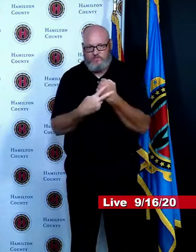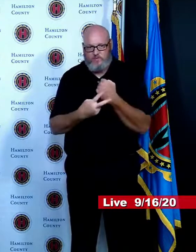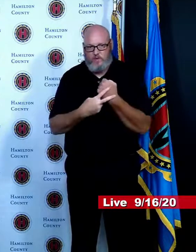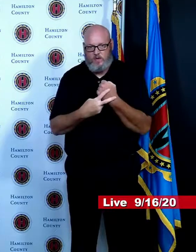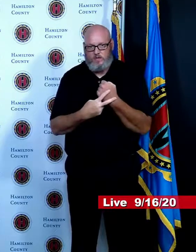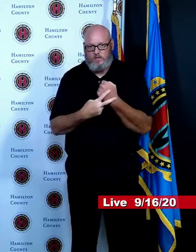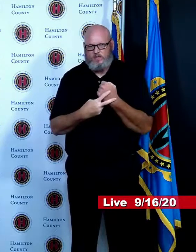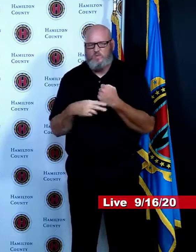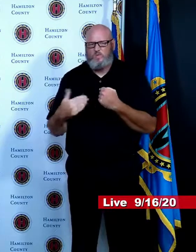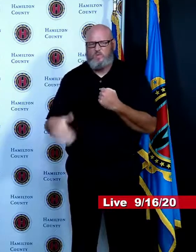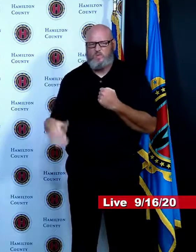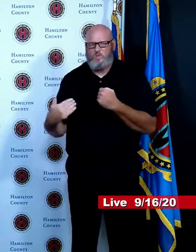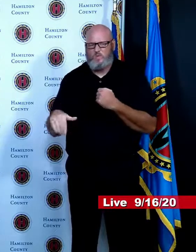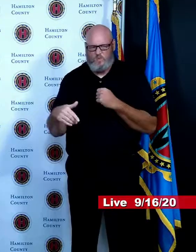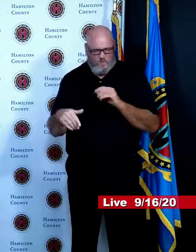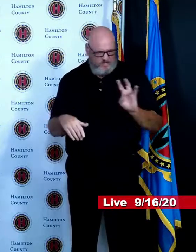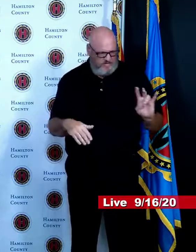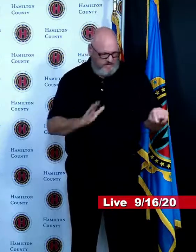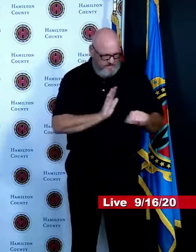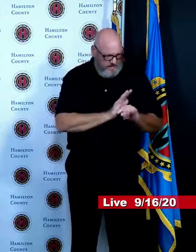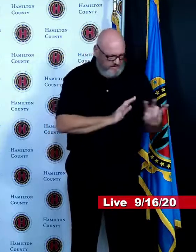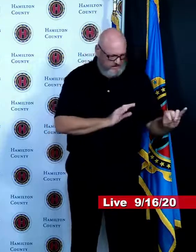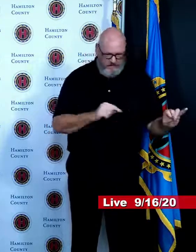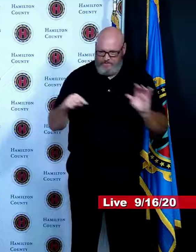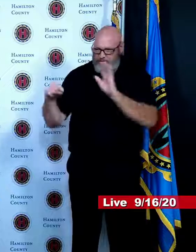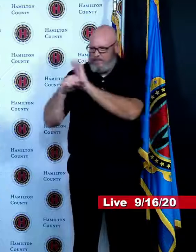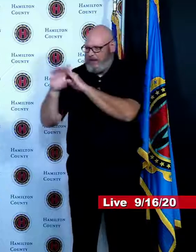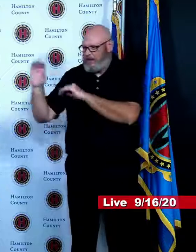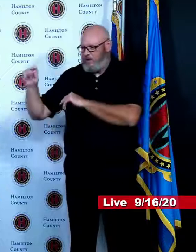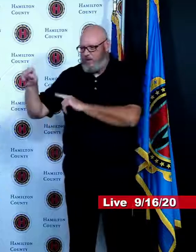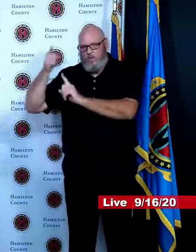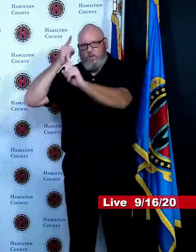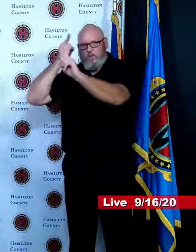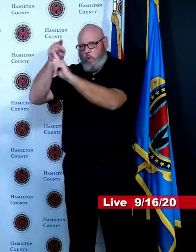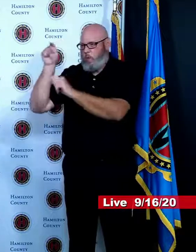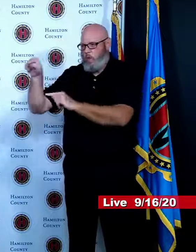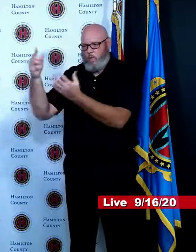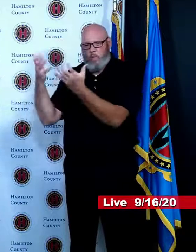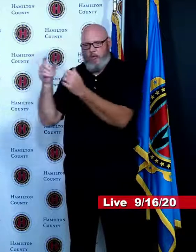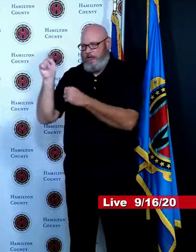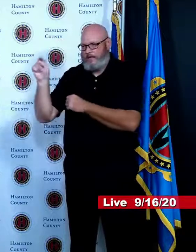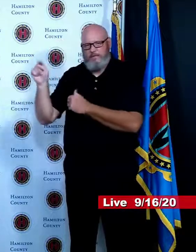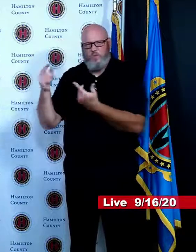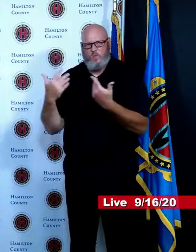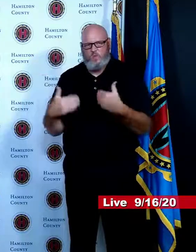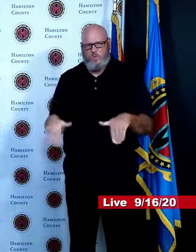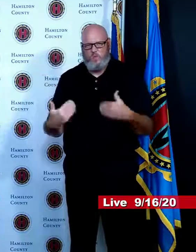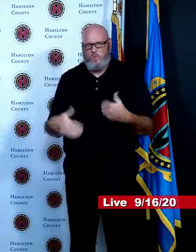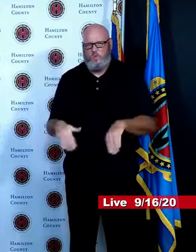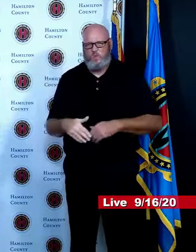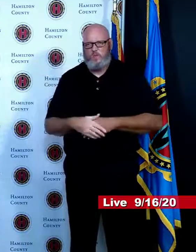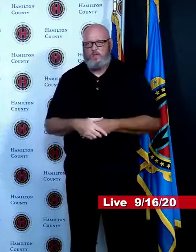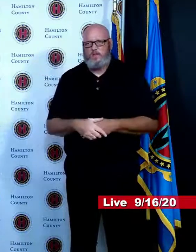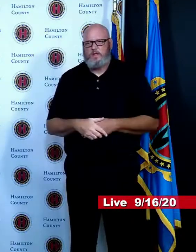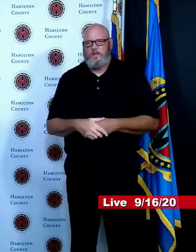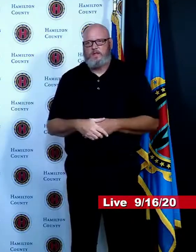those types of freezers are available typically in labs through our work with Health Collaborative the health systems have